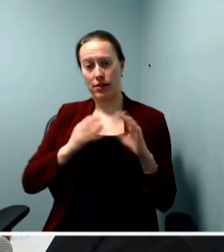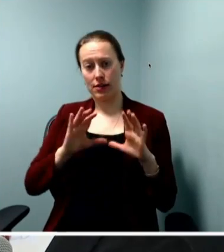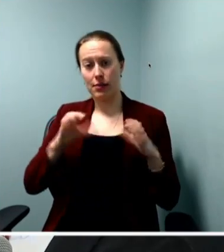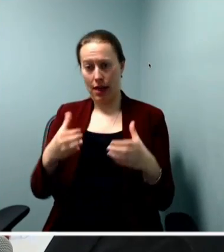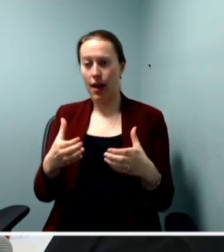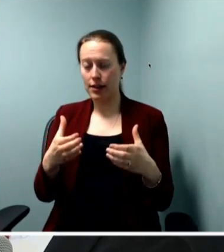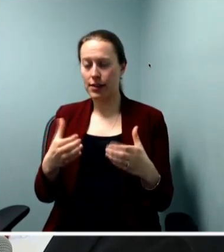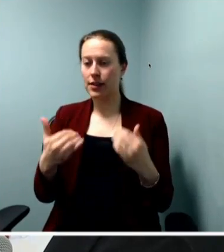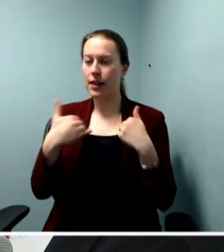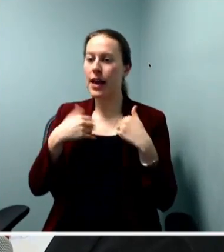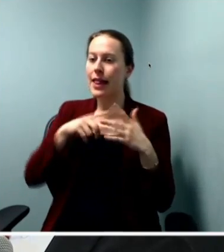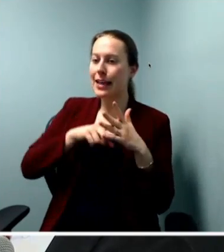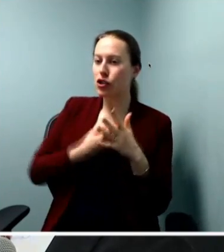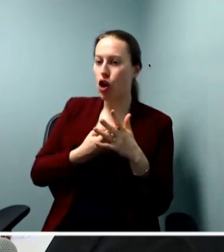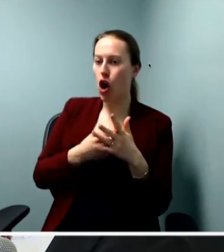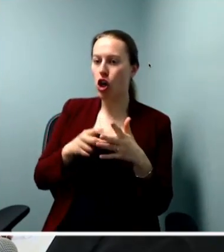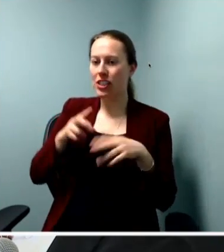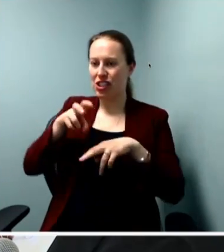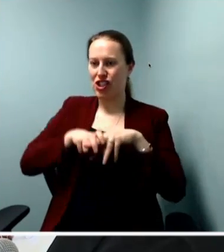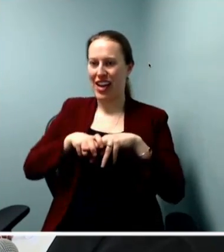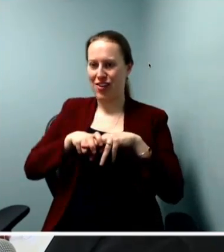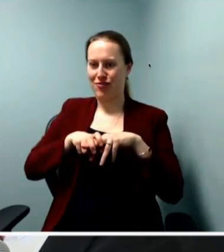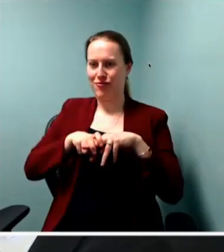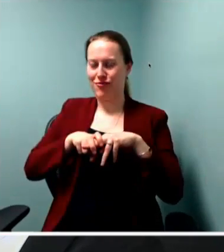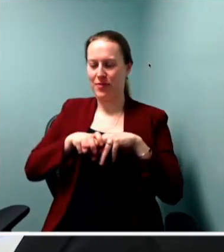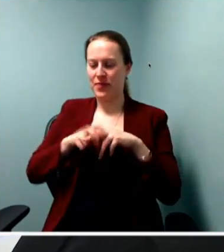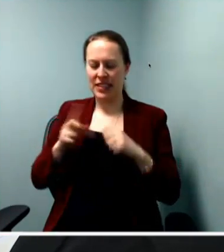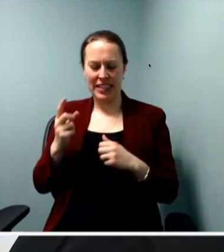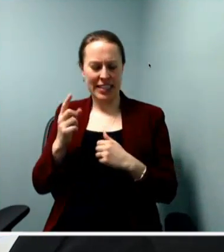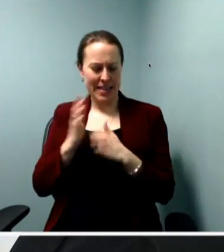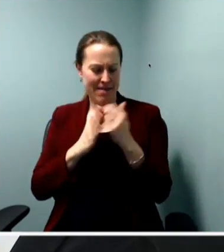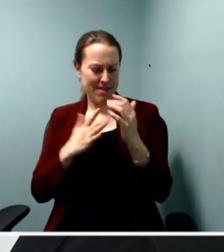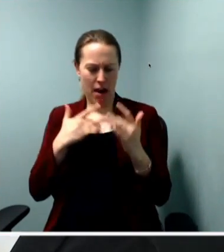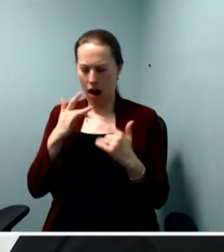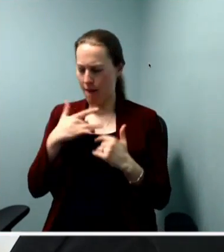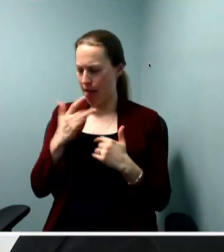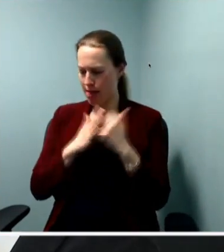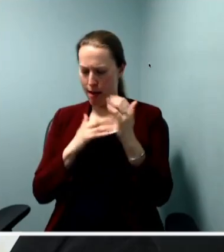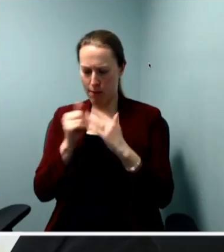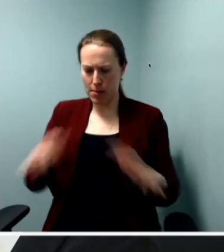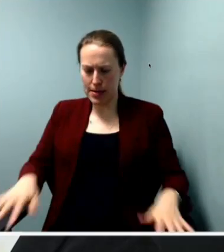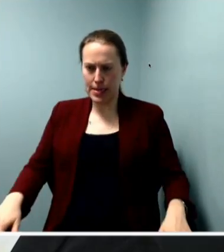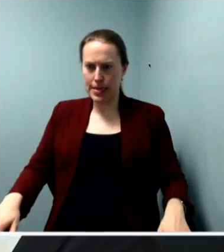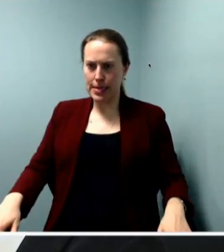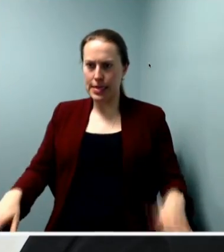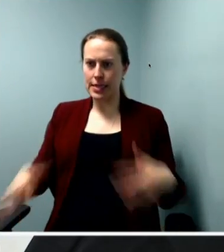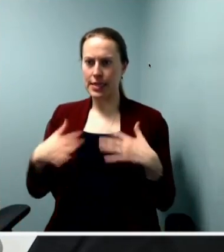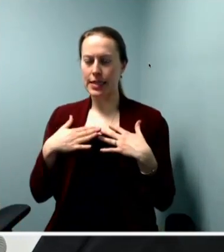[start] in chairs, just something they felt comfortable with, hear rhythm, just feel it,